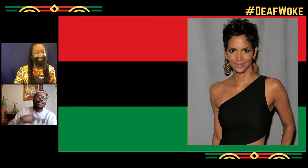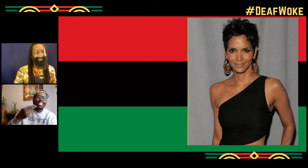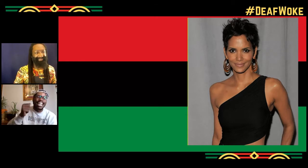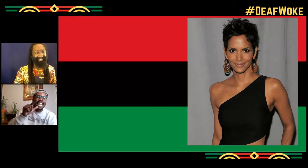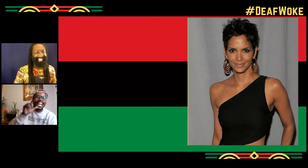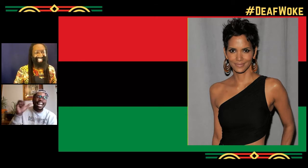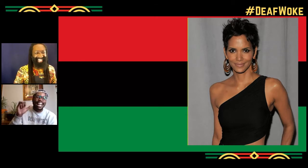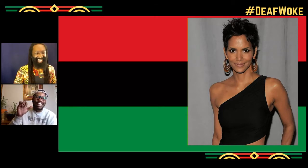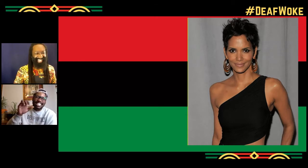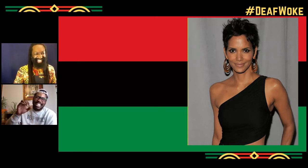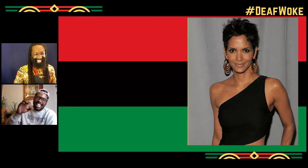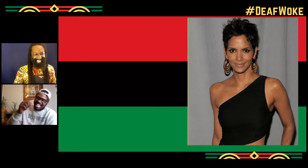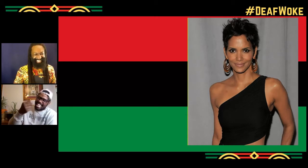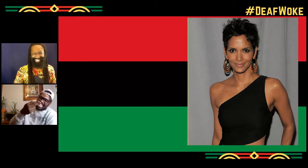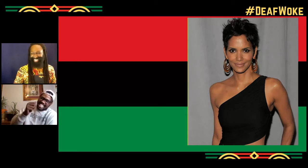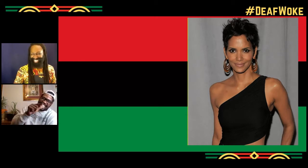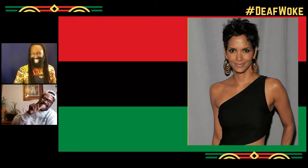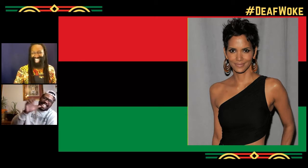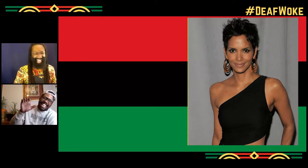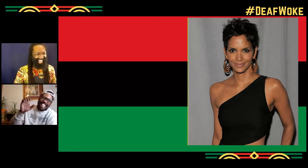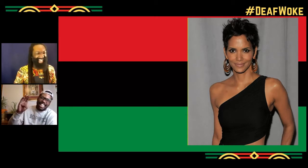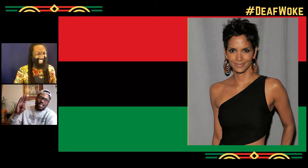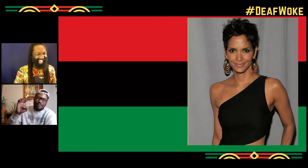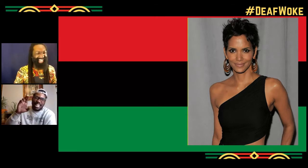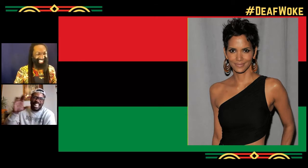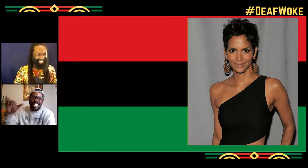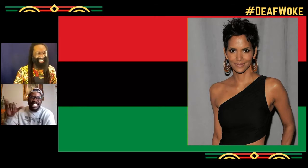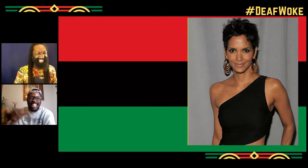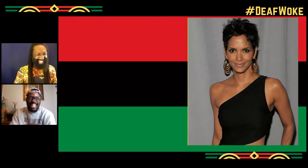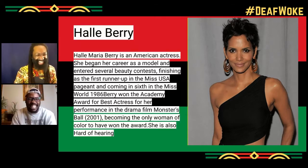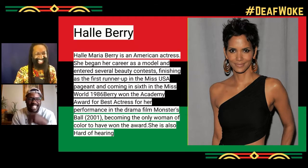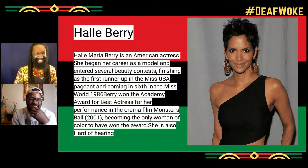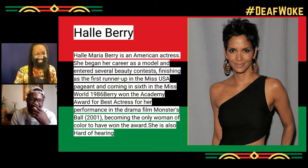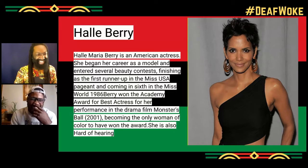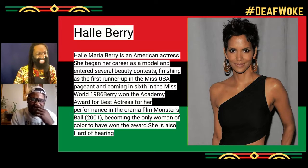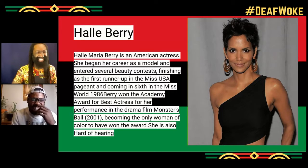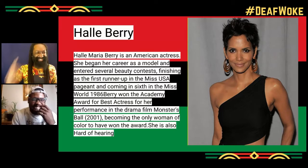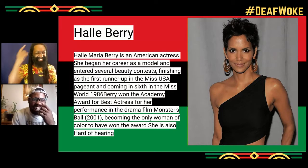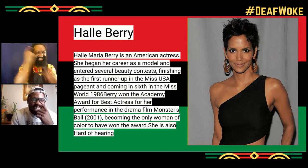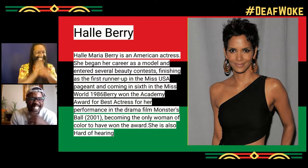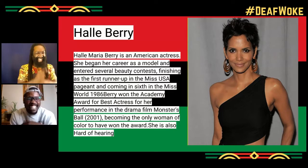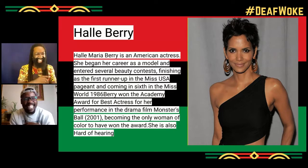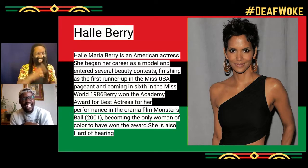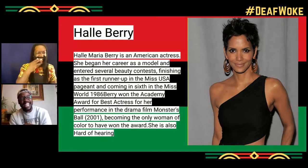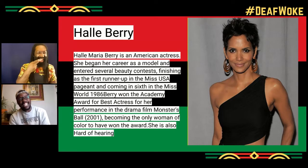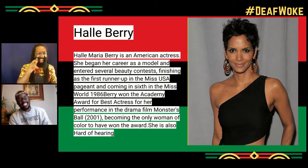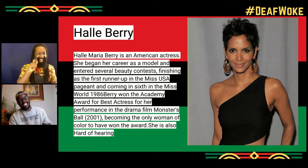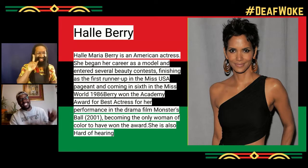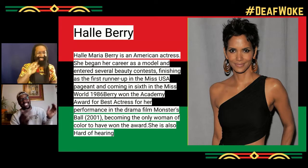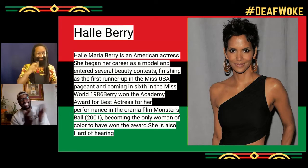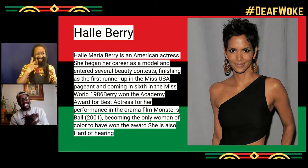Oh yeah come on that's my baby! Halle Berry. Yeah, you are right,